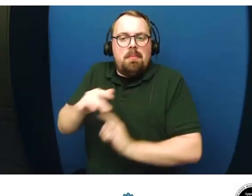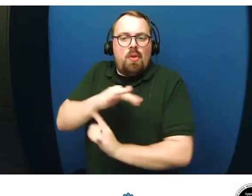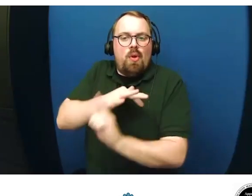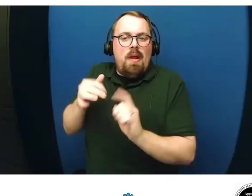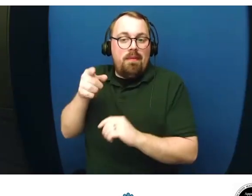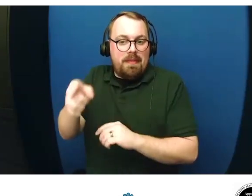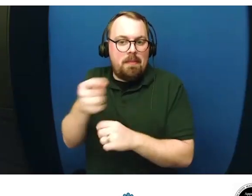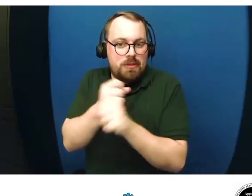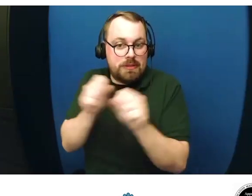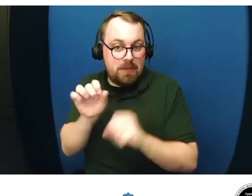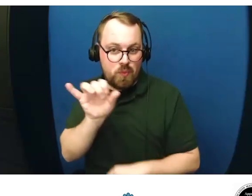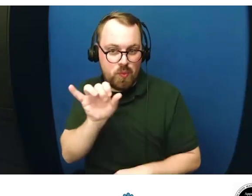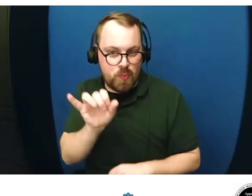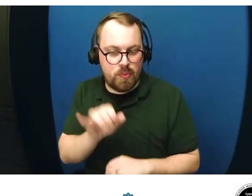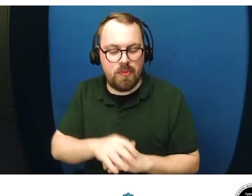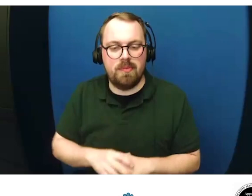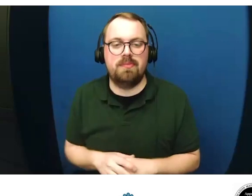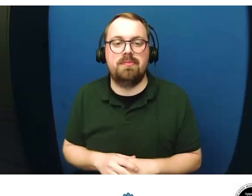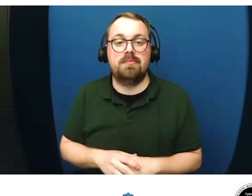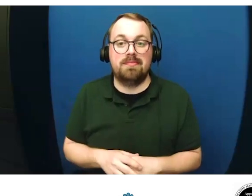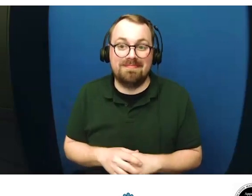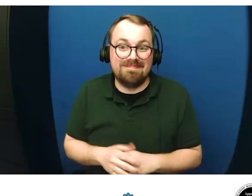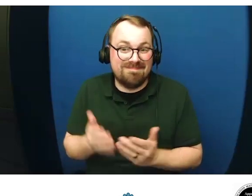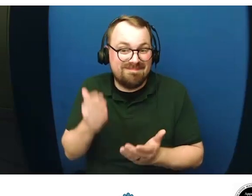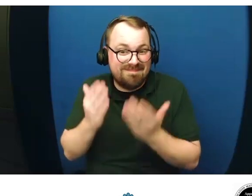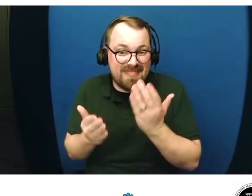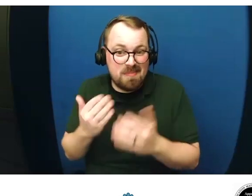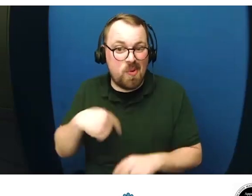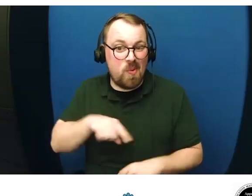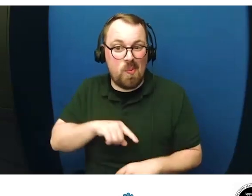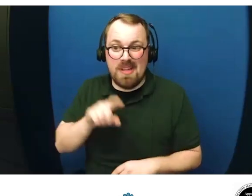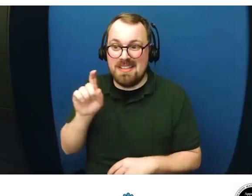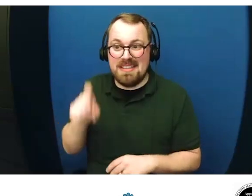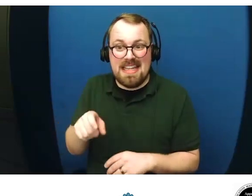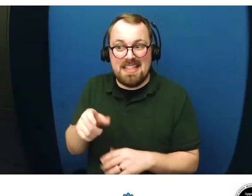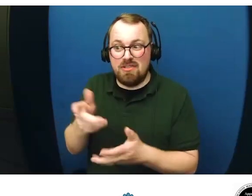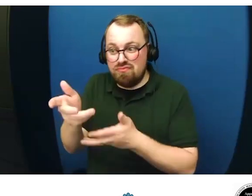So, it may be that, you know, we need some chats about...